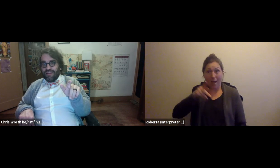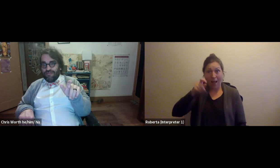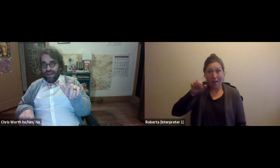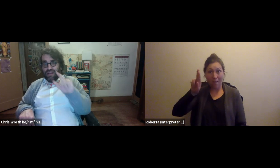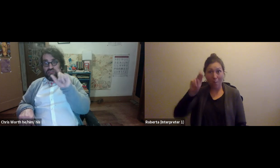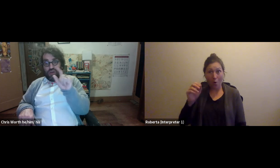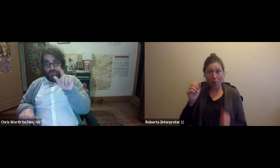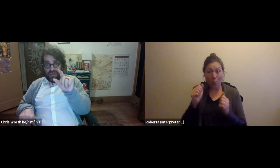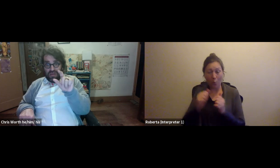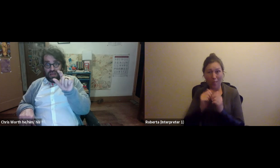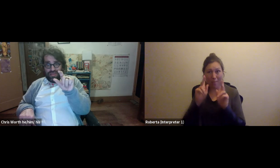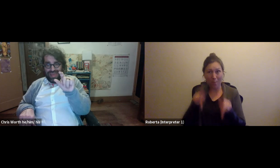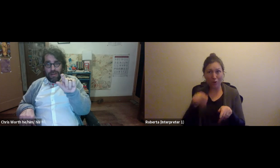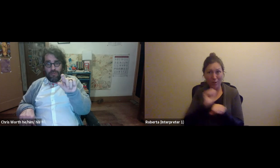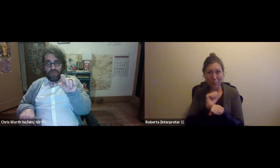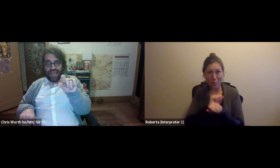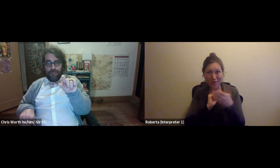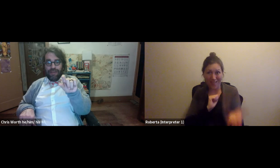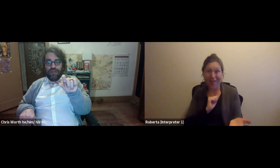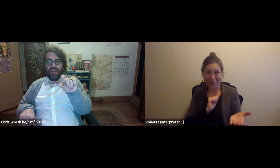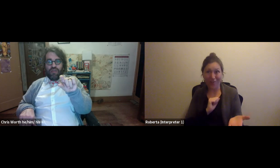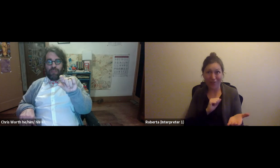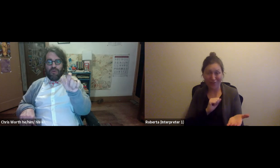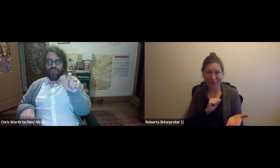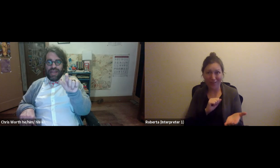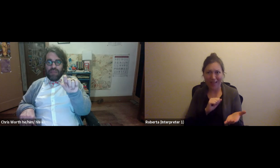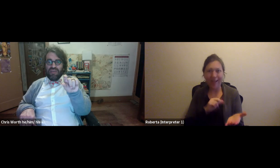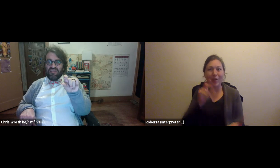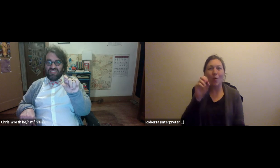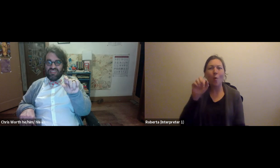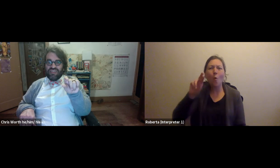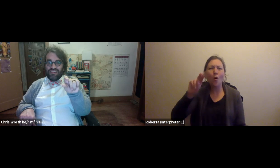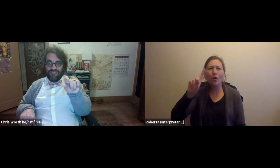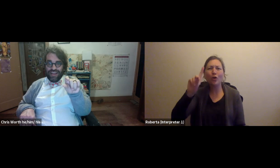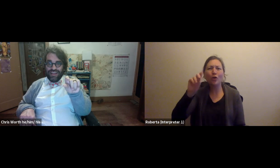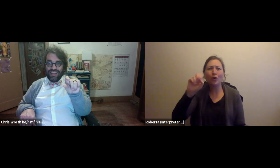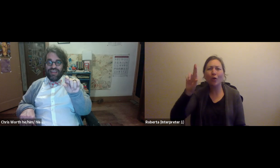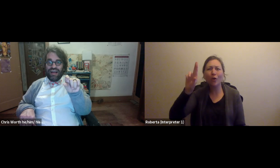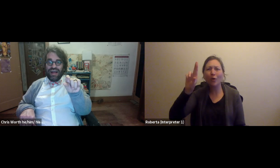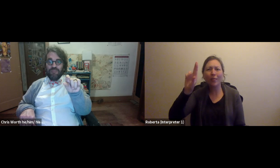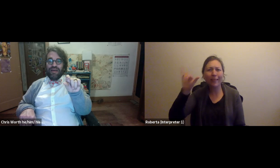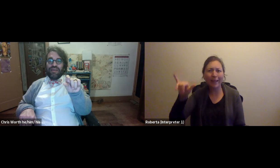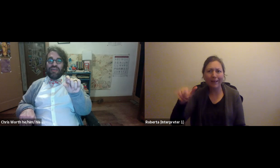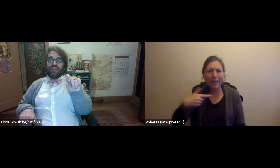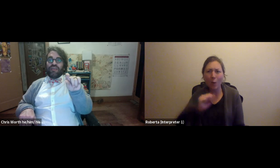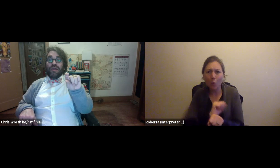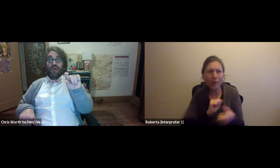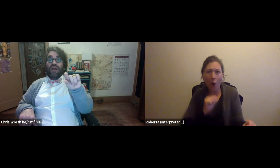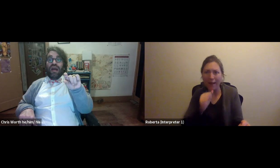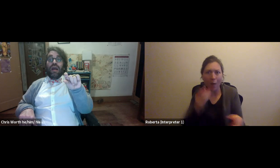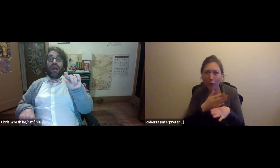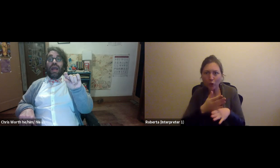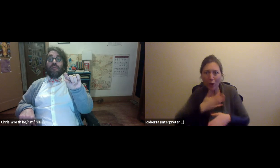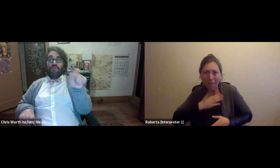right. So think about what was happening there. Power dynamics, right. I'm a person